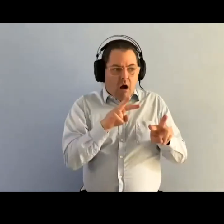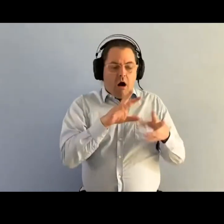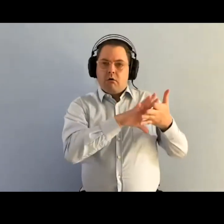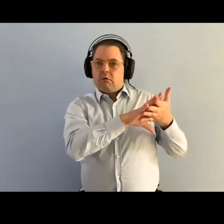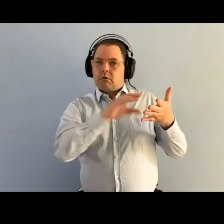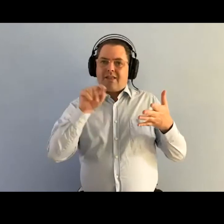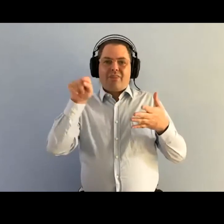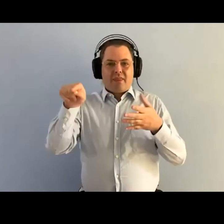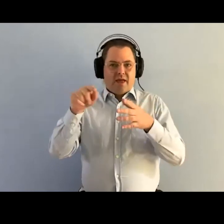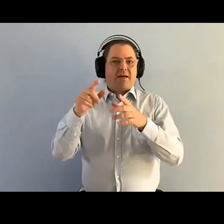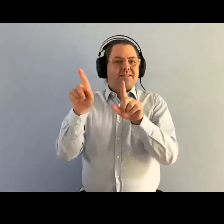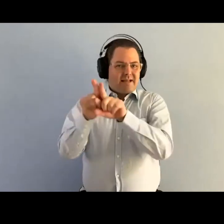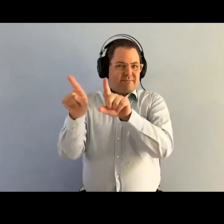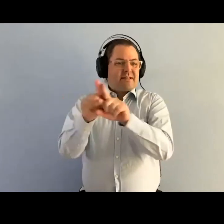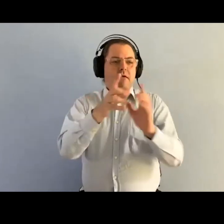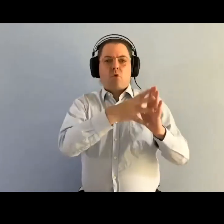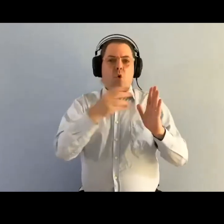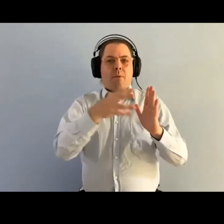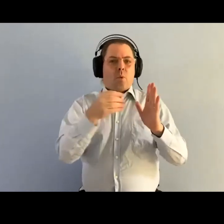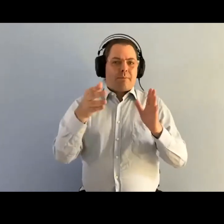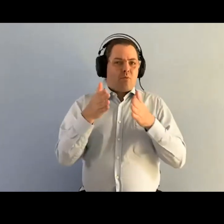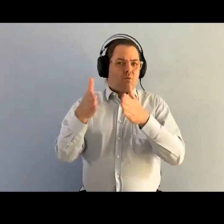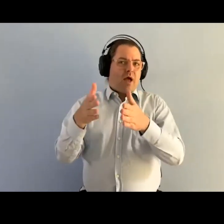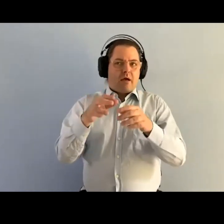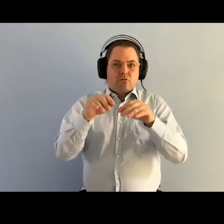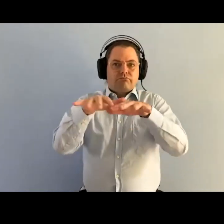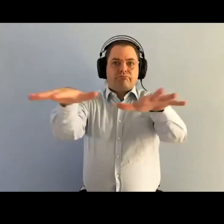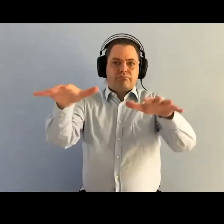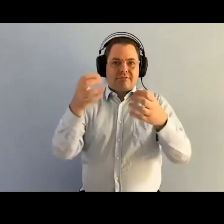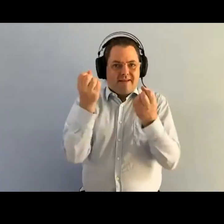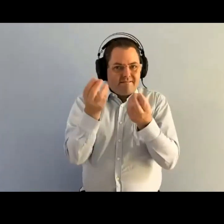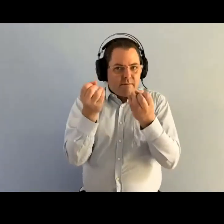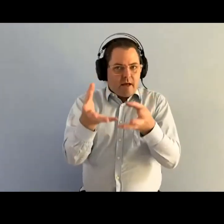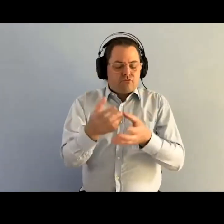. Since this was very initiative report other agencies